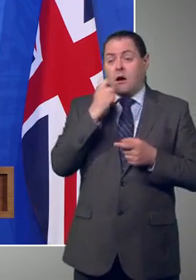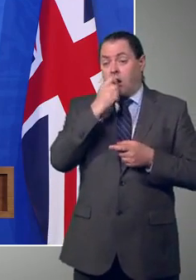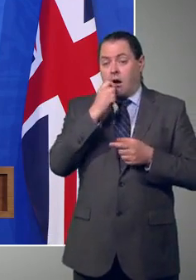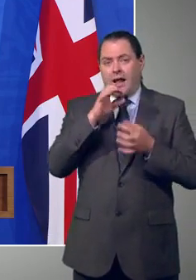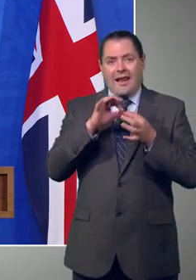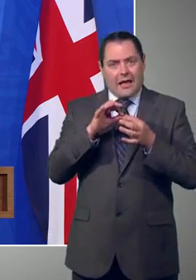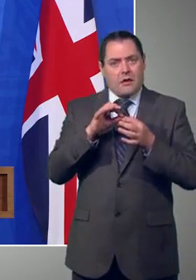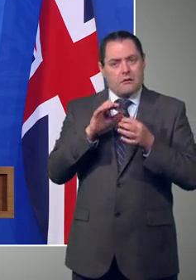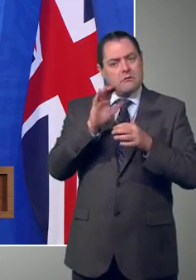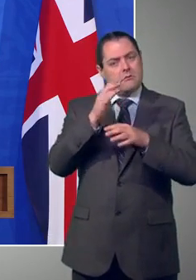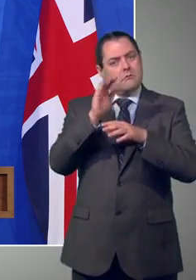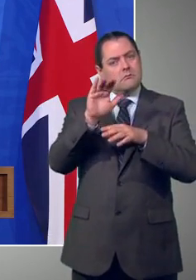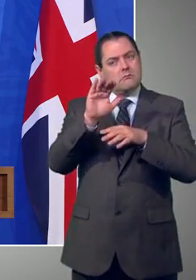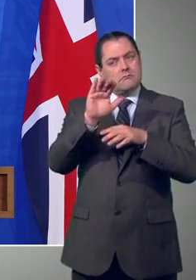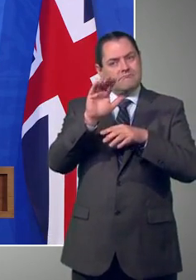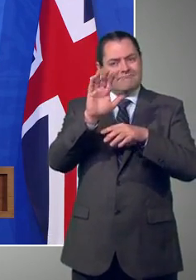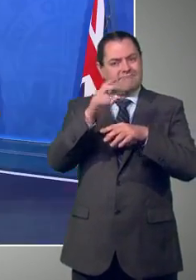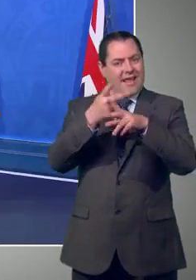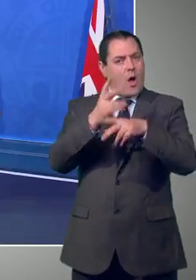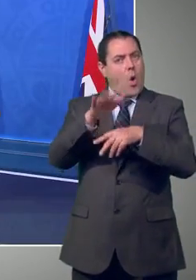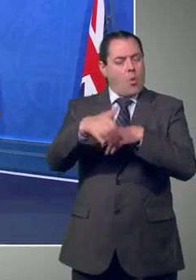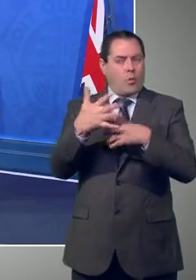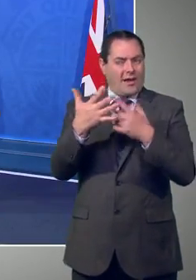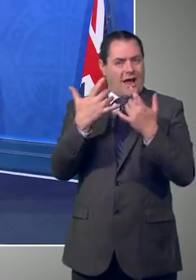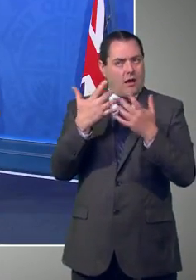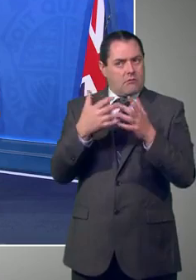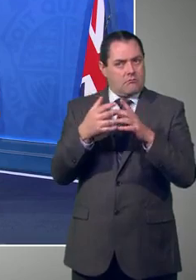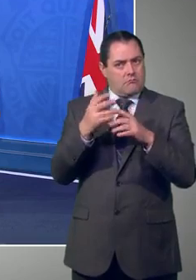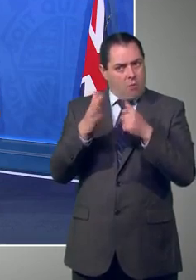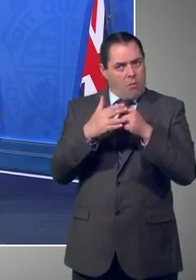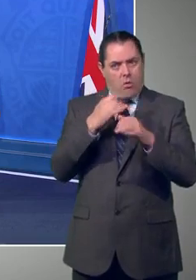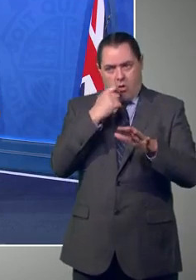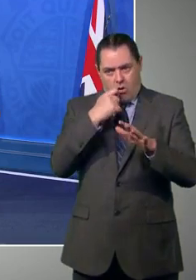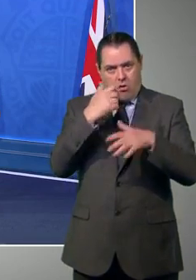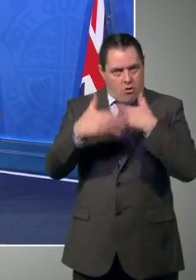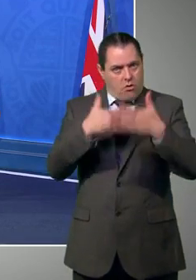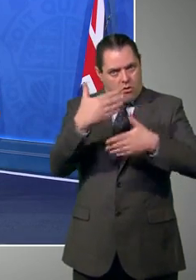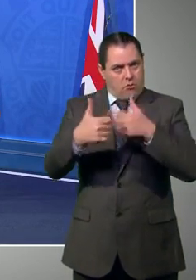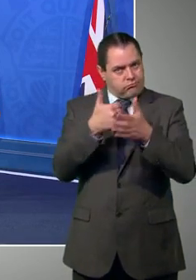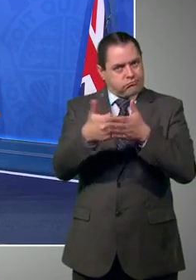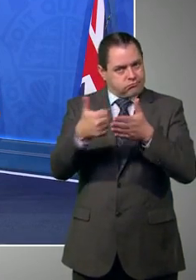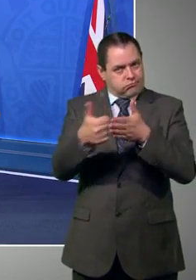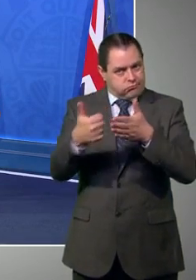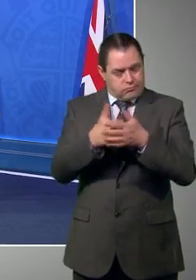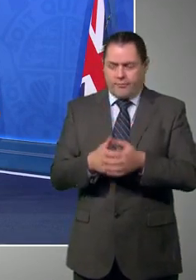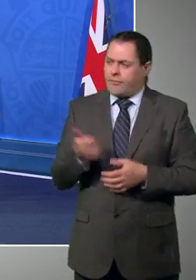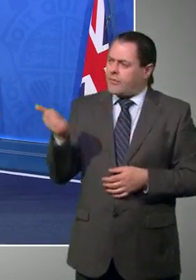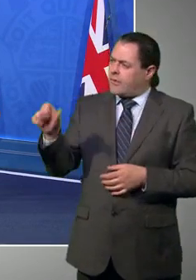will be able to to address those parts of the question.